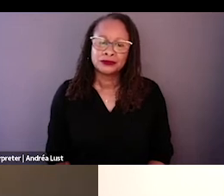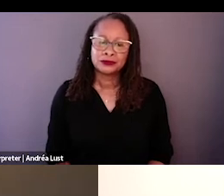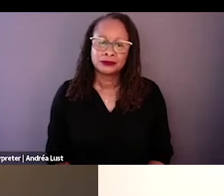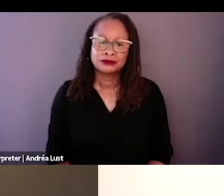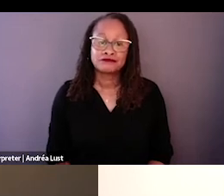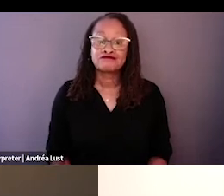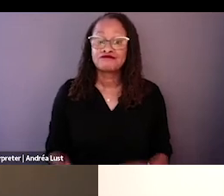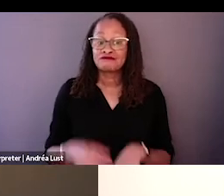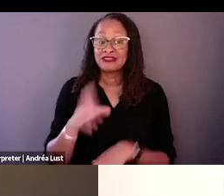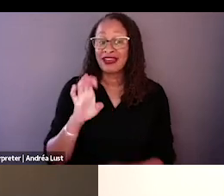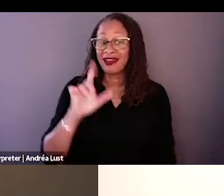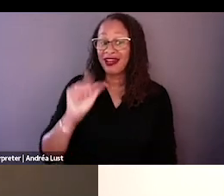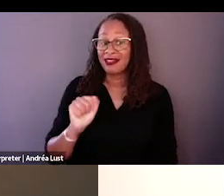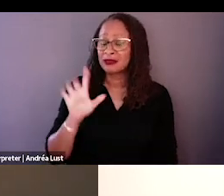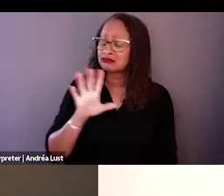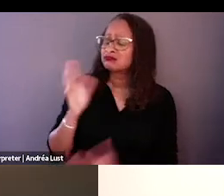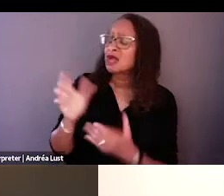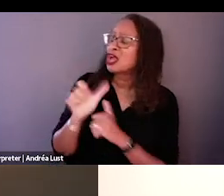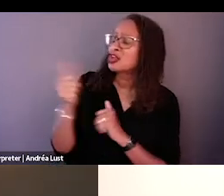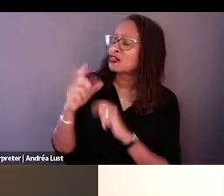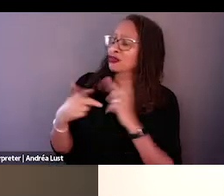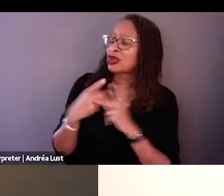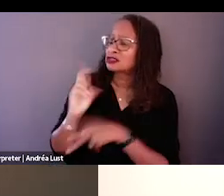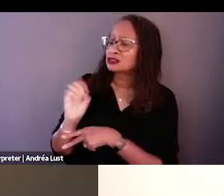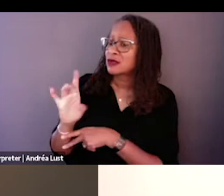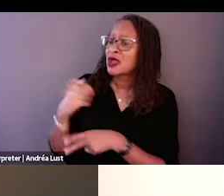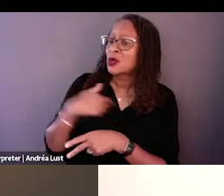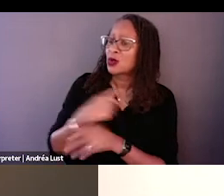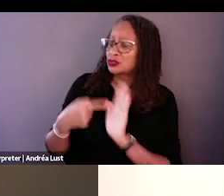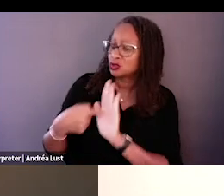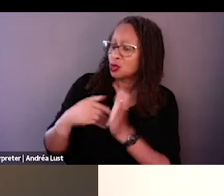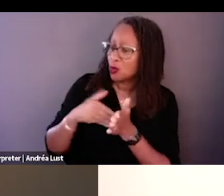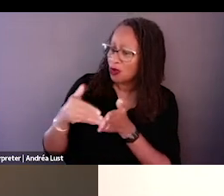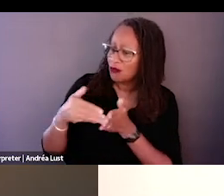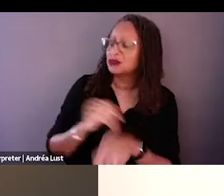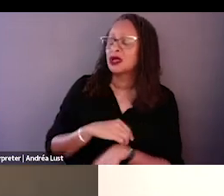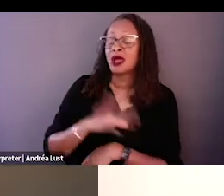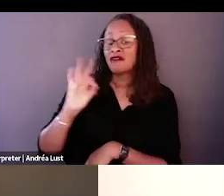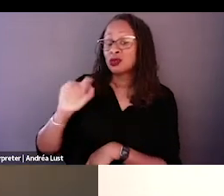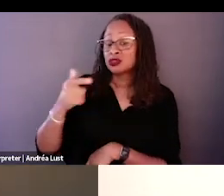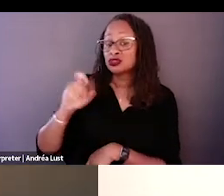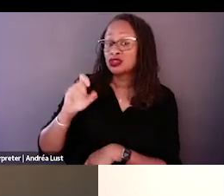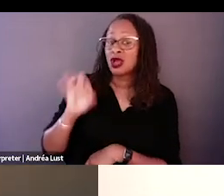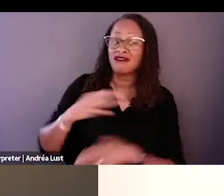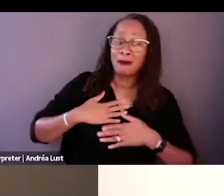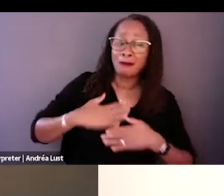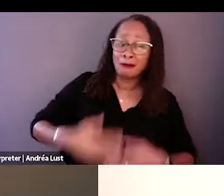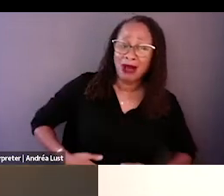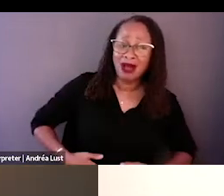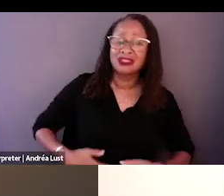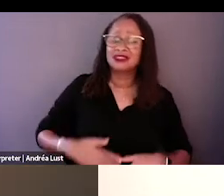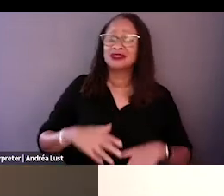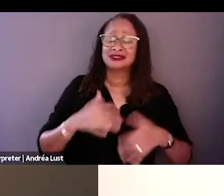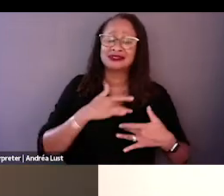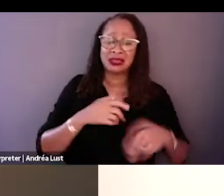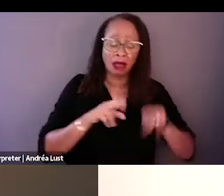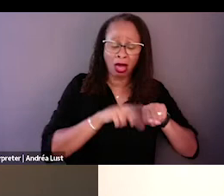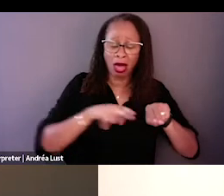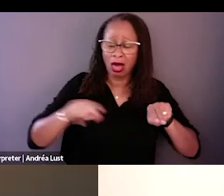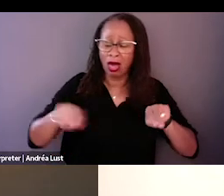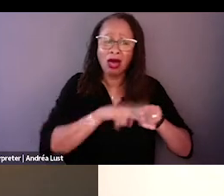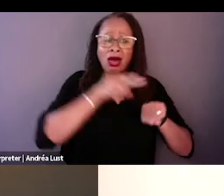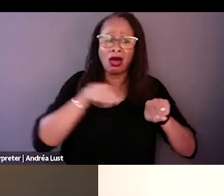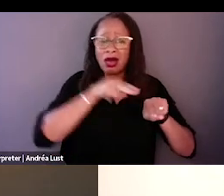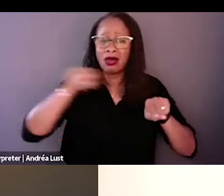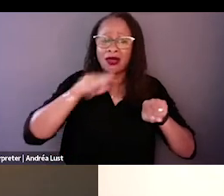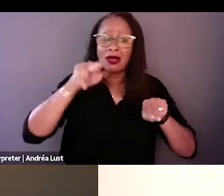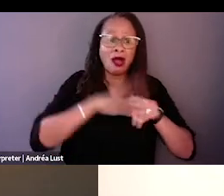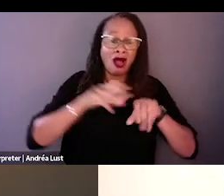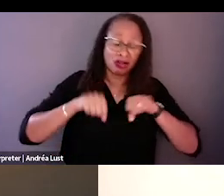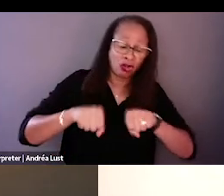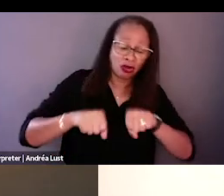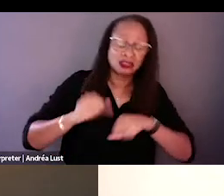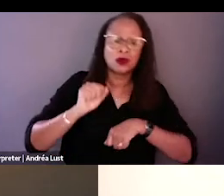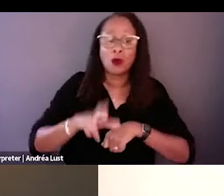Bianca: Yes -- sorry, that's what puts this kind of joyous and ordinary images -- makes them in